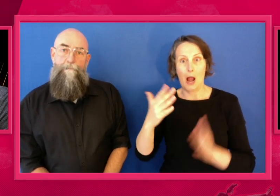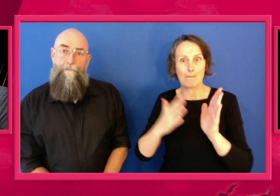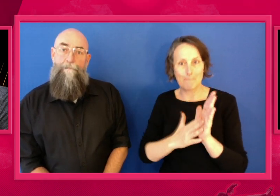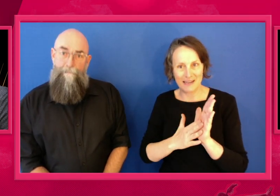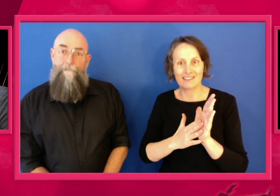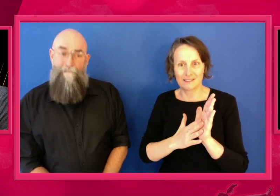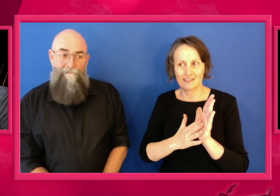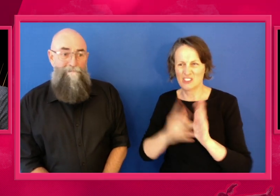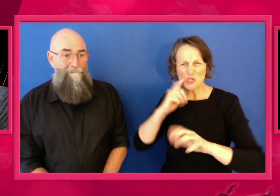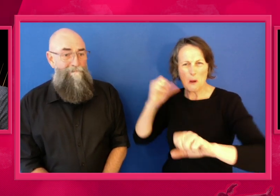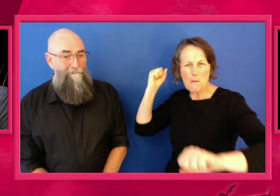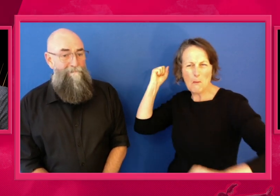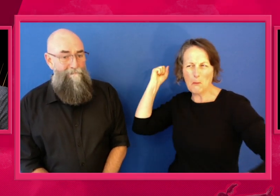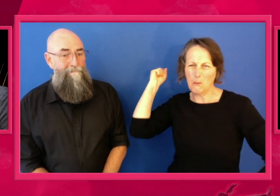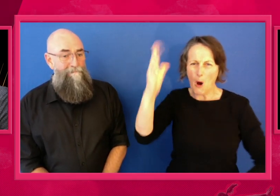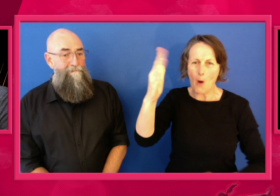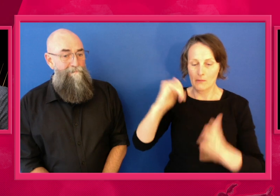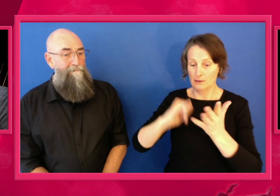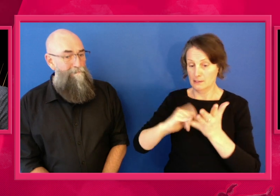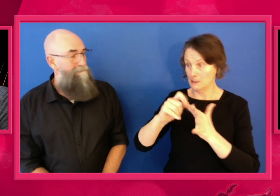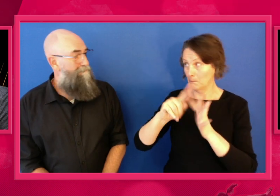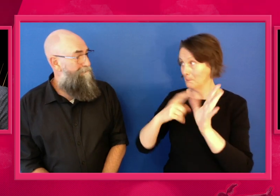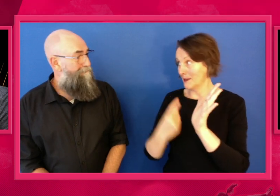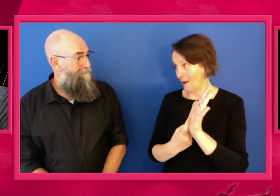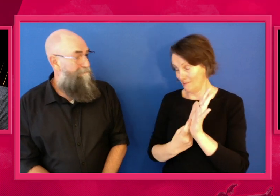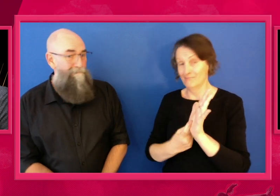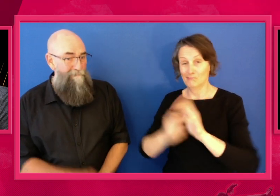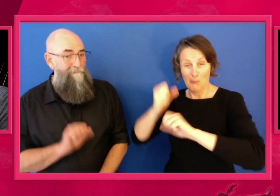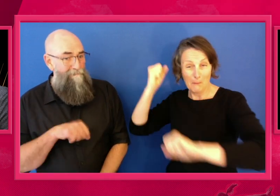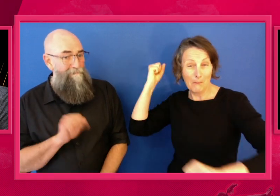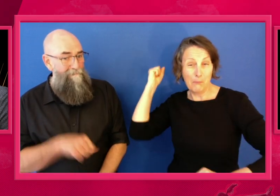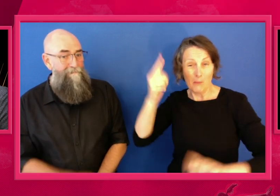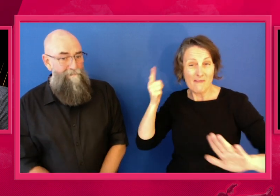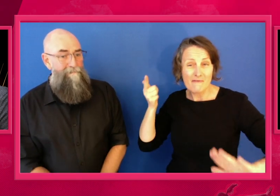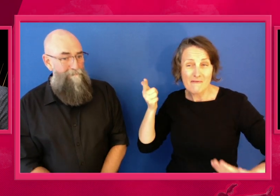launching that spear - technical term - that spear into the field, and for it to record